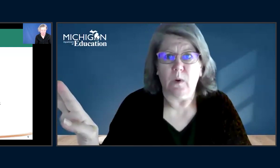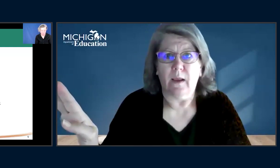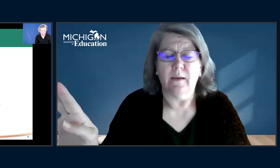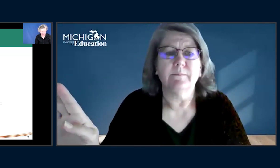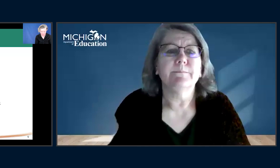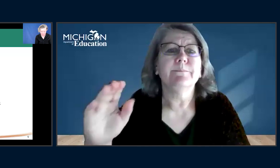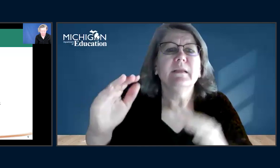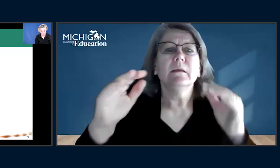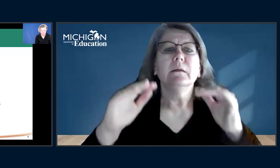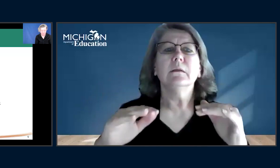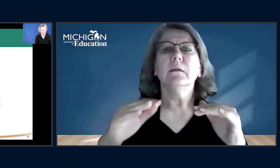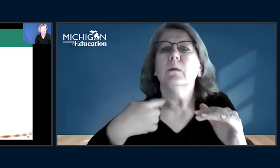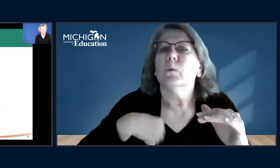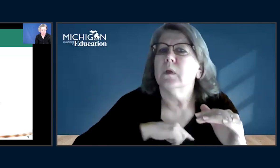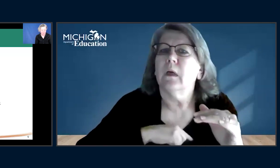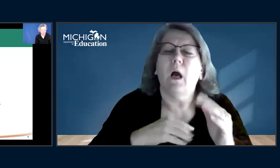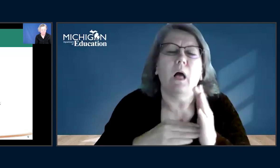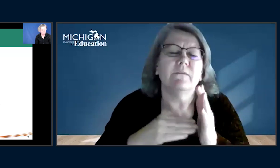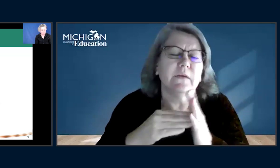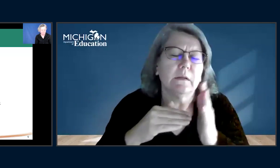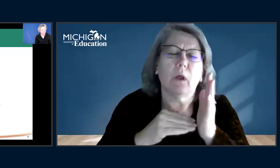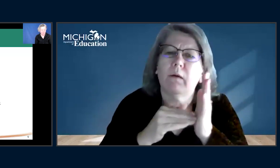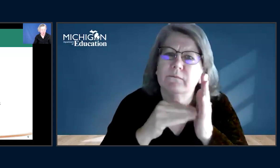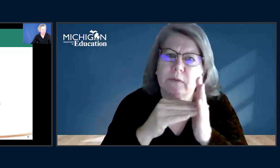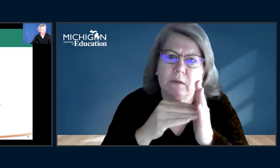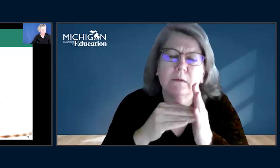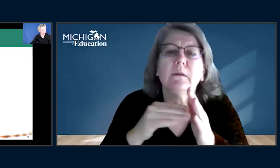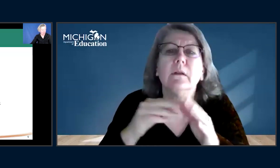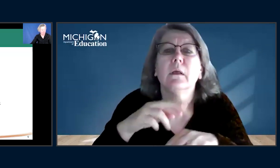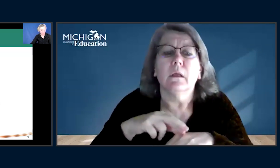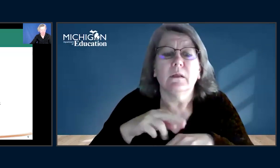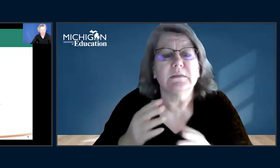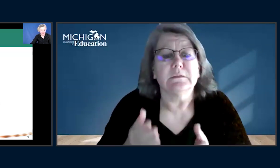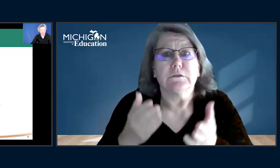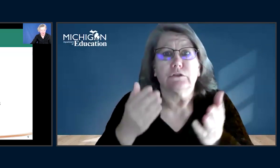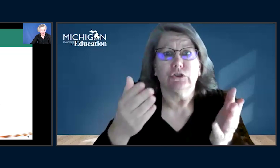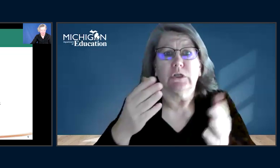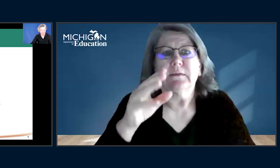to each other directly. Okay. So, and then also, we often,